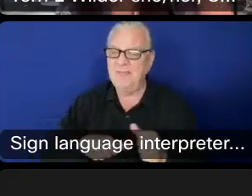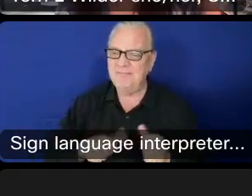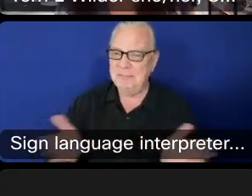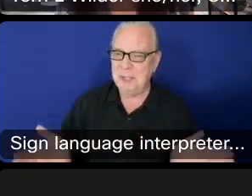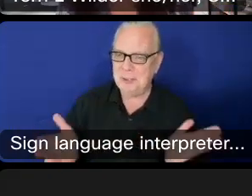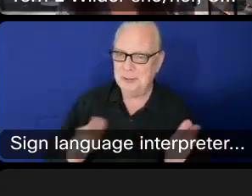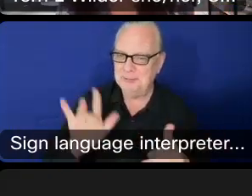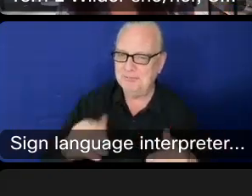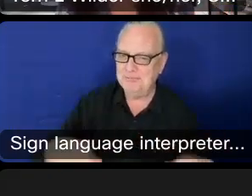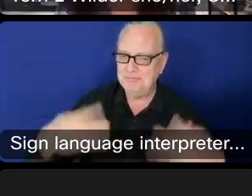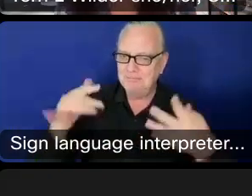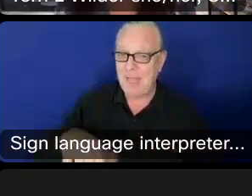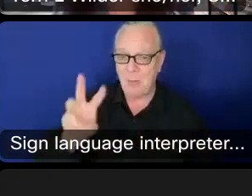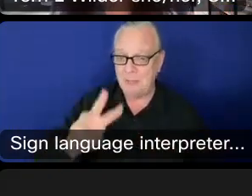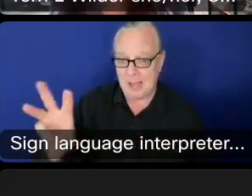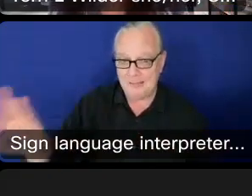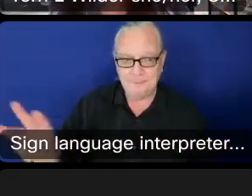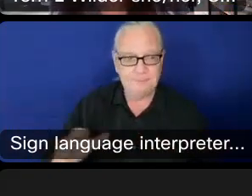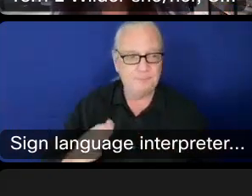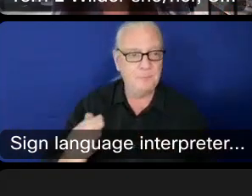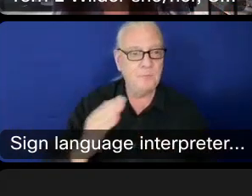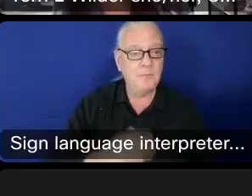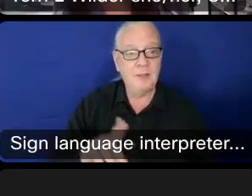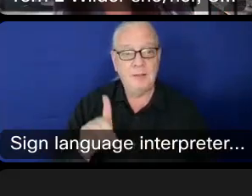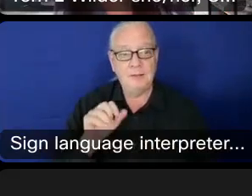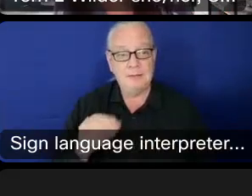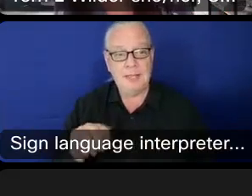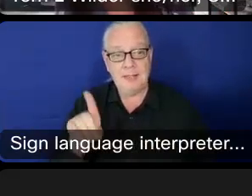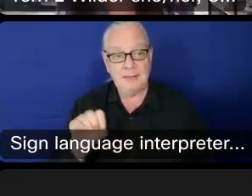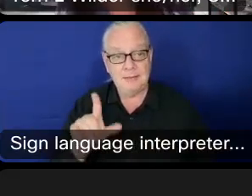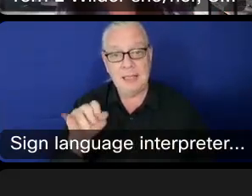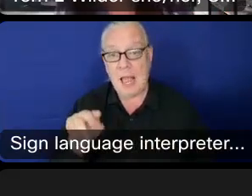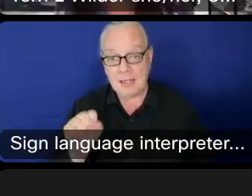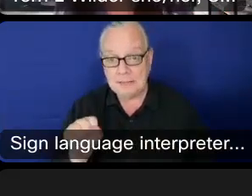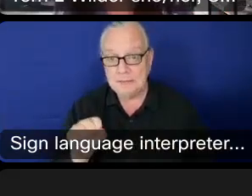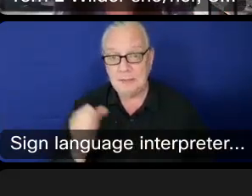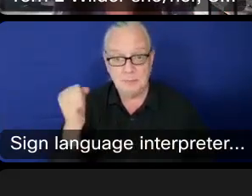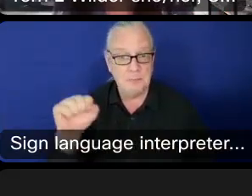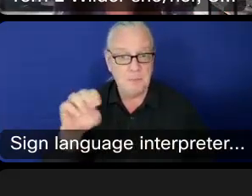website. The Dandelions Movement is an important part of